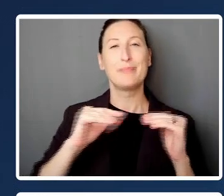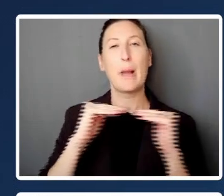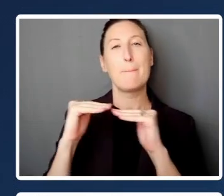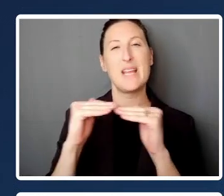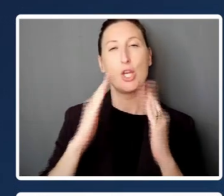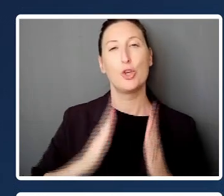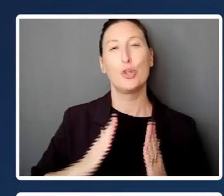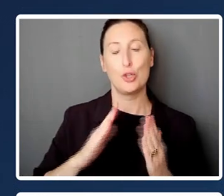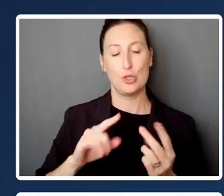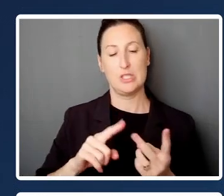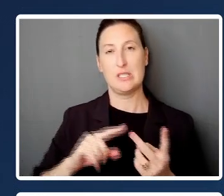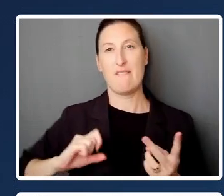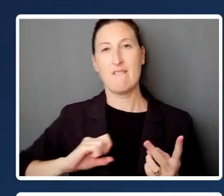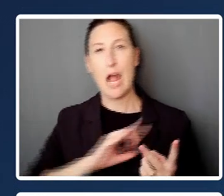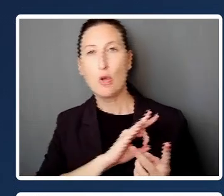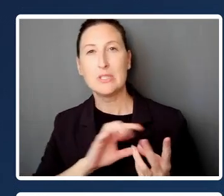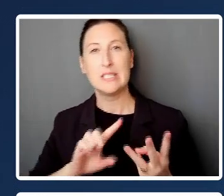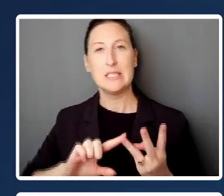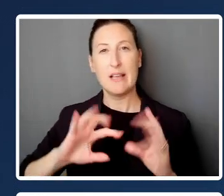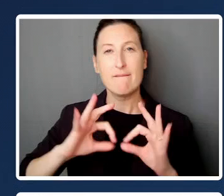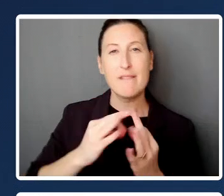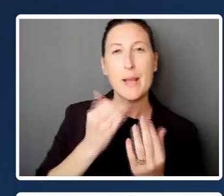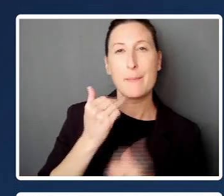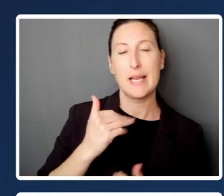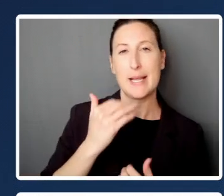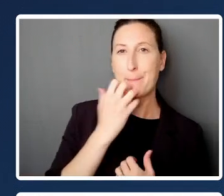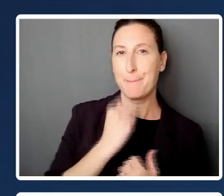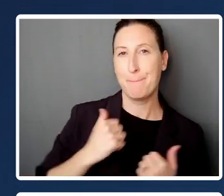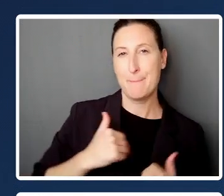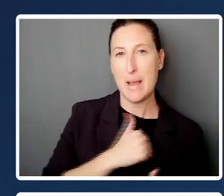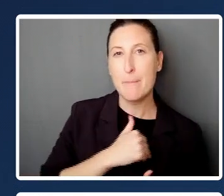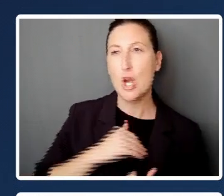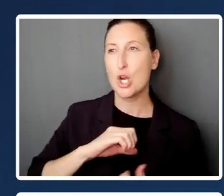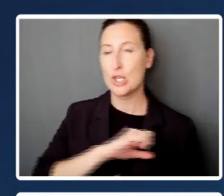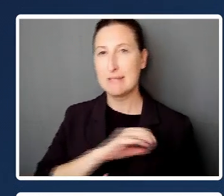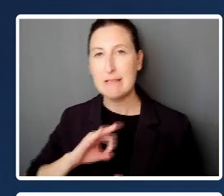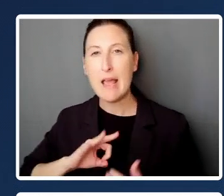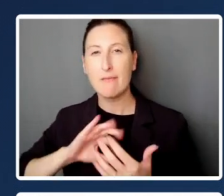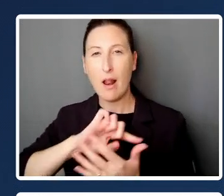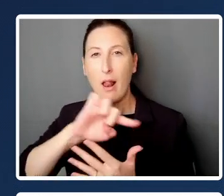and family members in a closing celebration. Throughout the -- that whole process, the whole